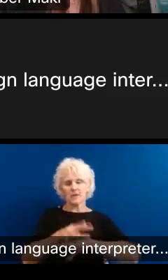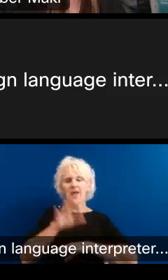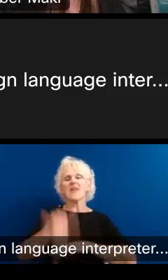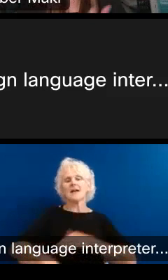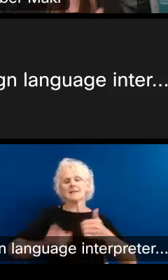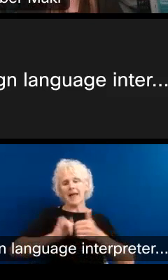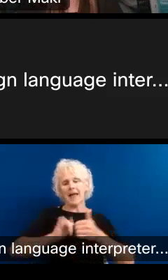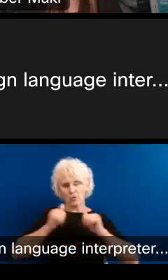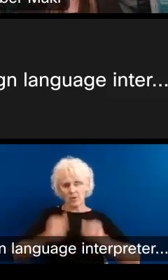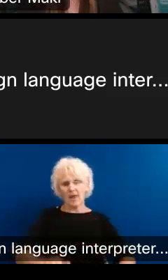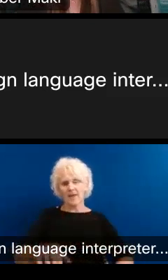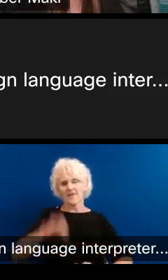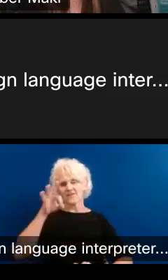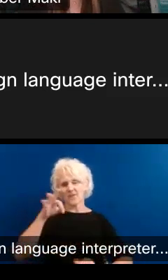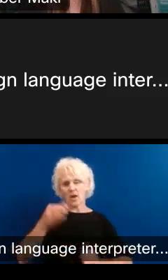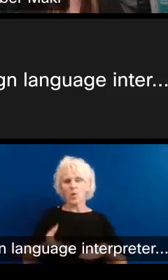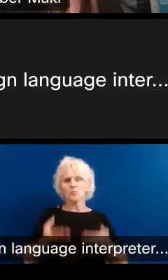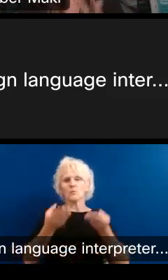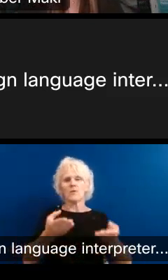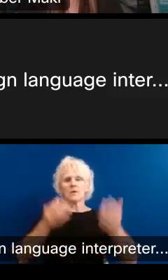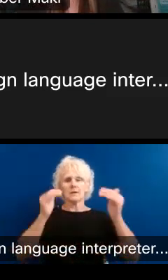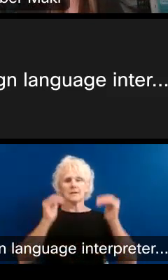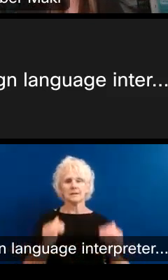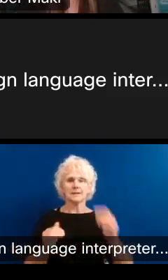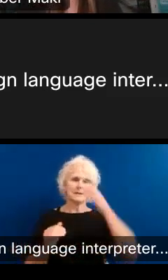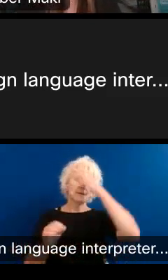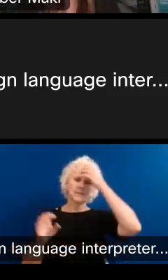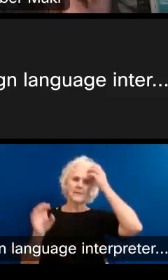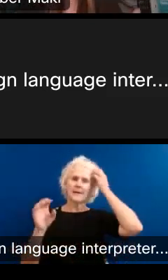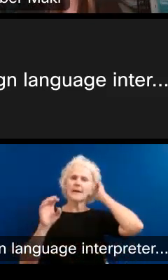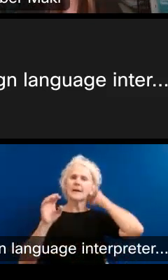And then our e-list, or DSD elist. So, we send out information pretty